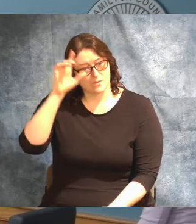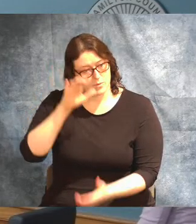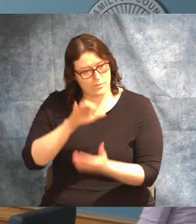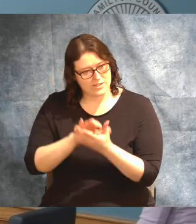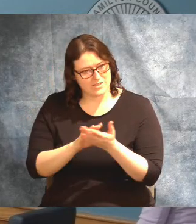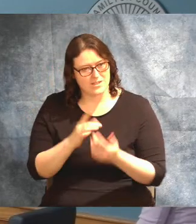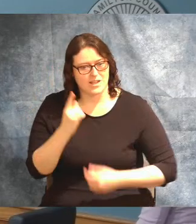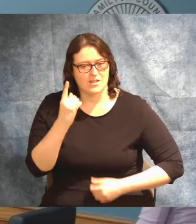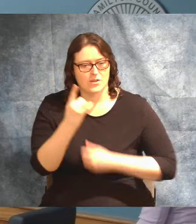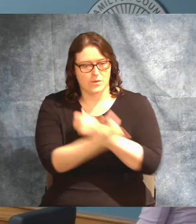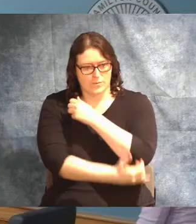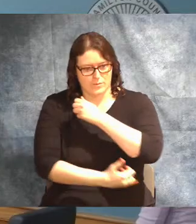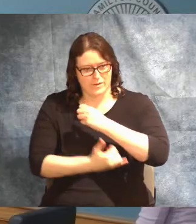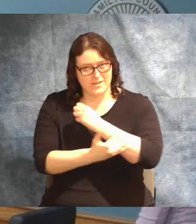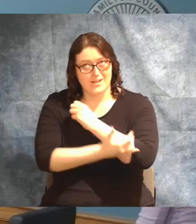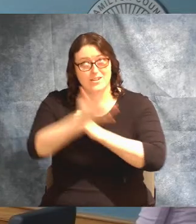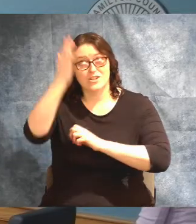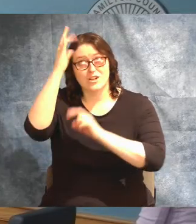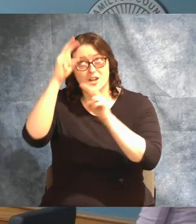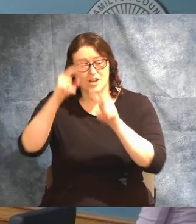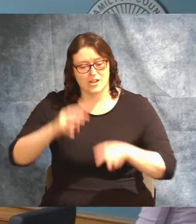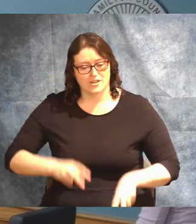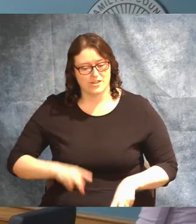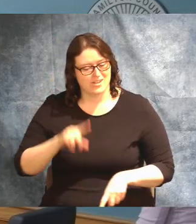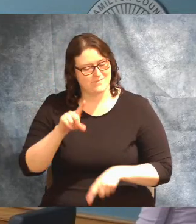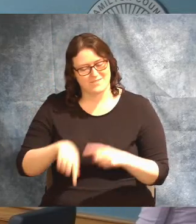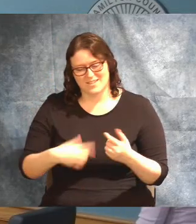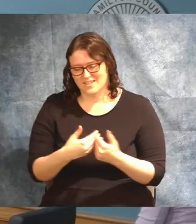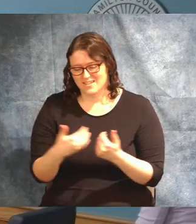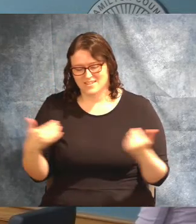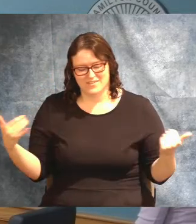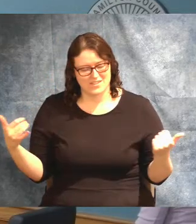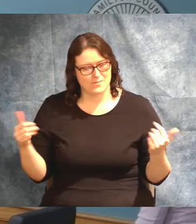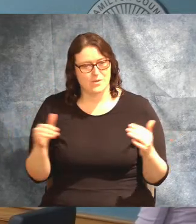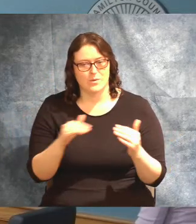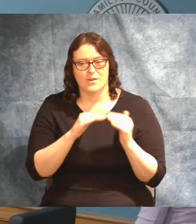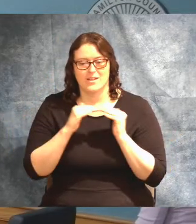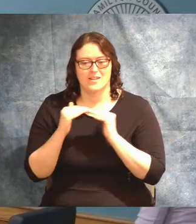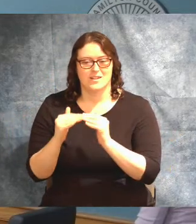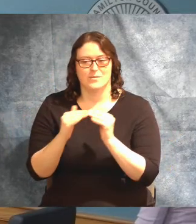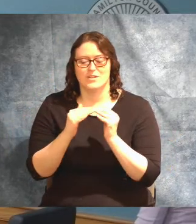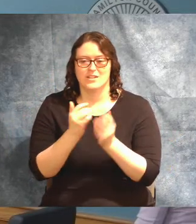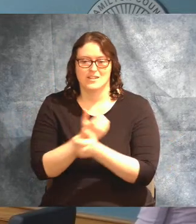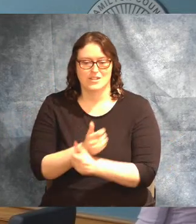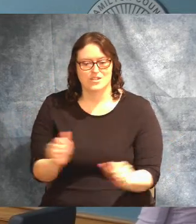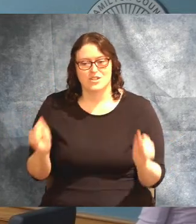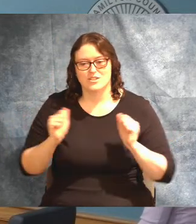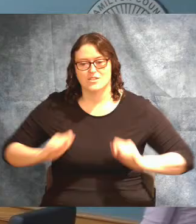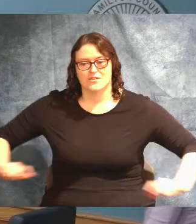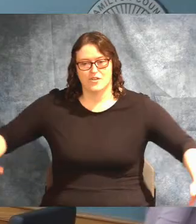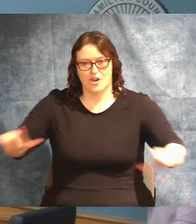for which it stands, one nation under God, indivisible, with liberty and justice for all.